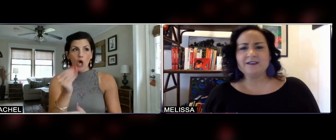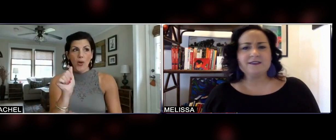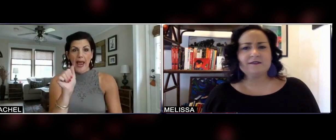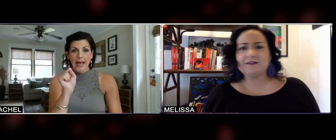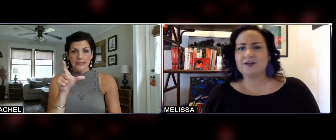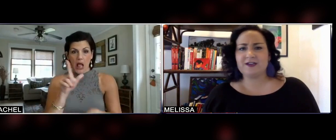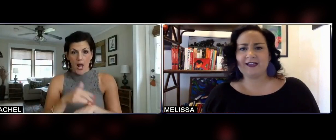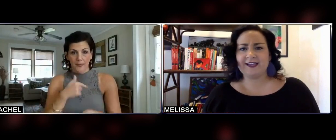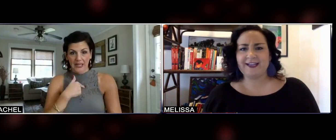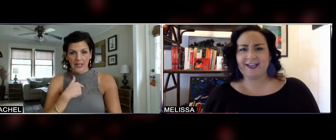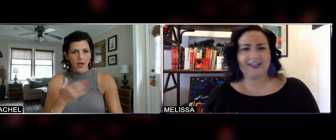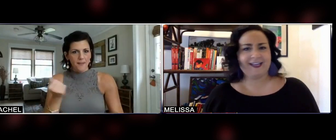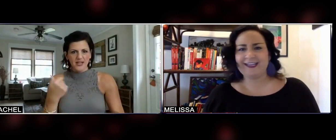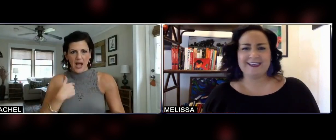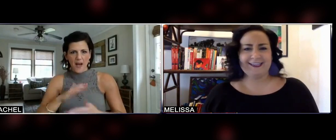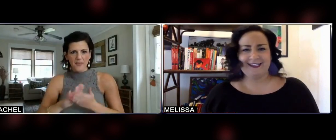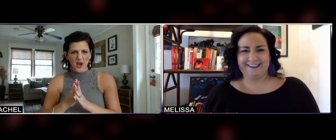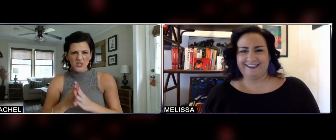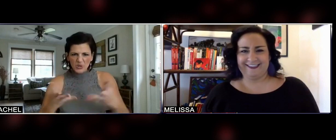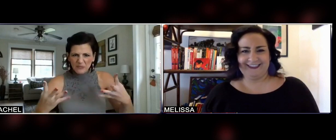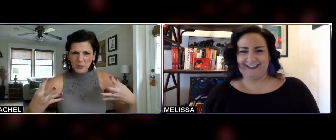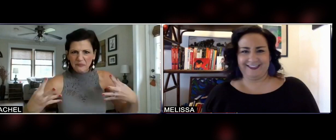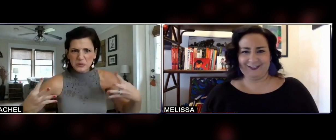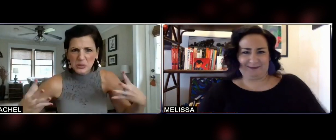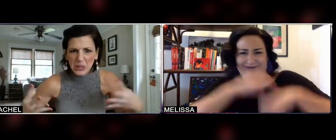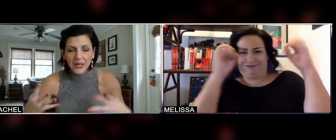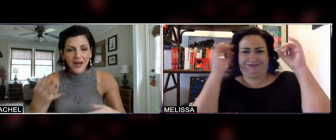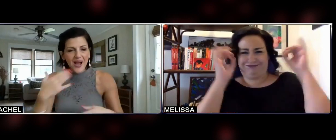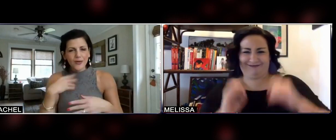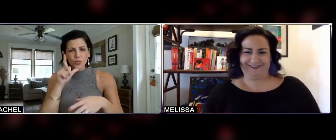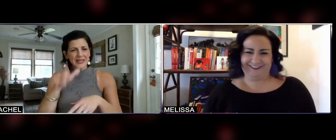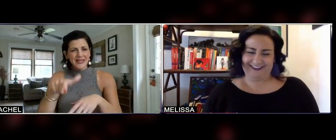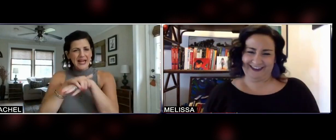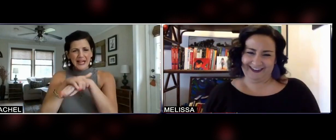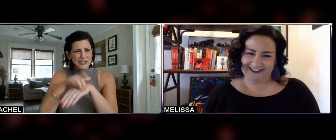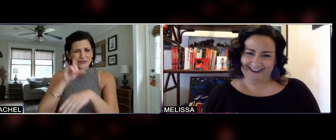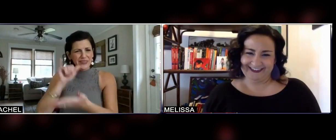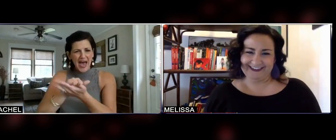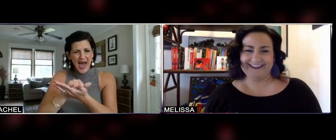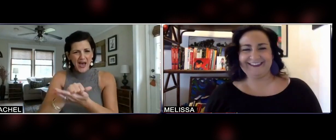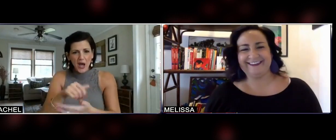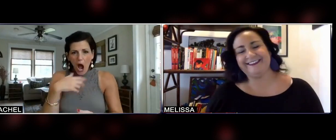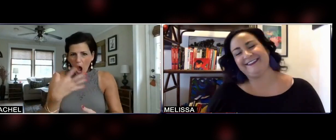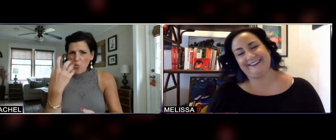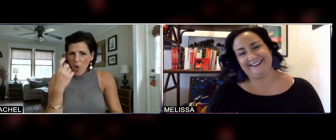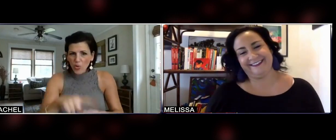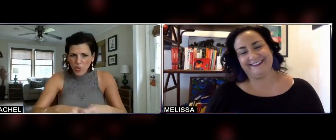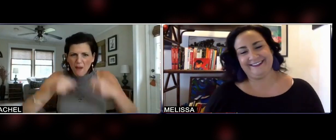My husband would tell me to "Stop going ASL on him" because I can really present an argument. I don't need English to be able to do that.